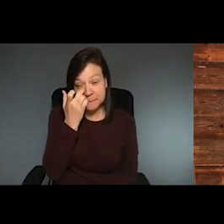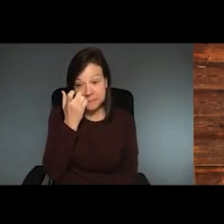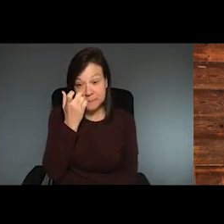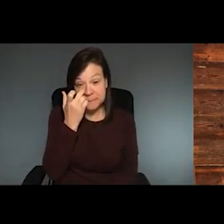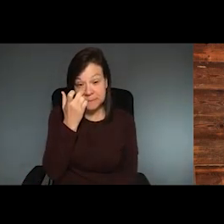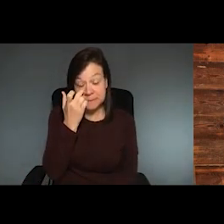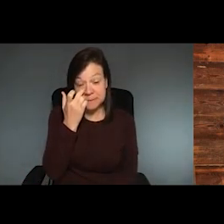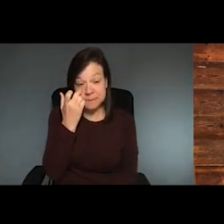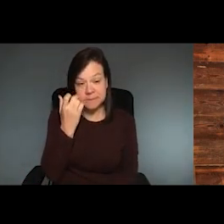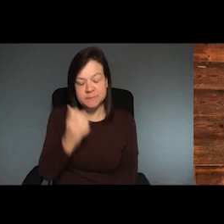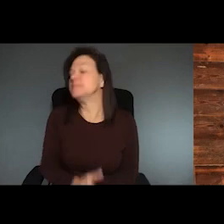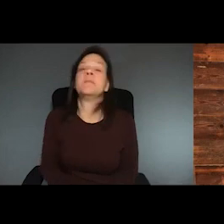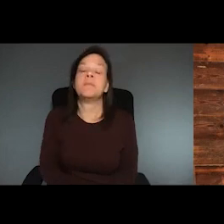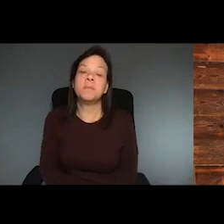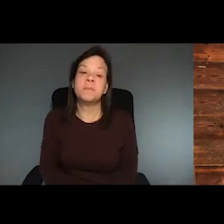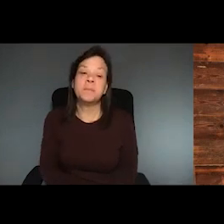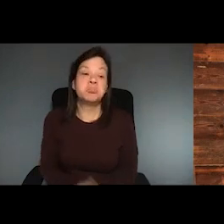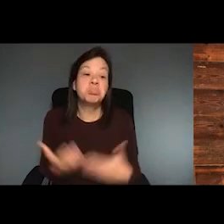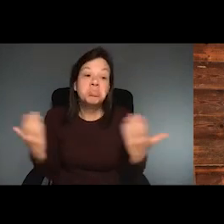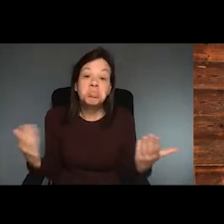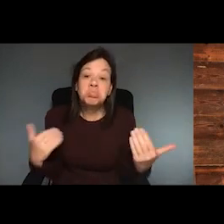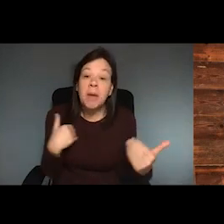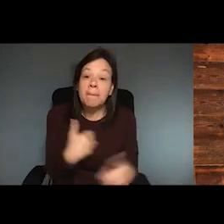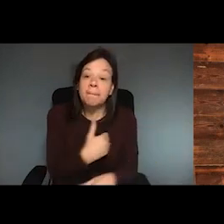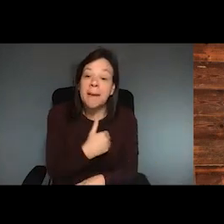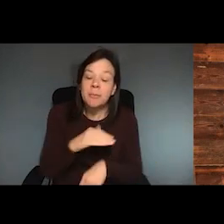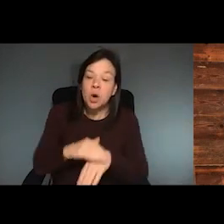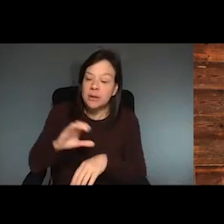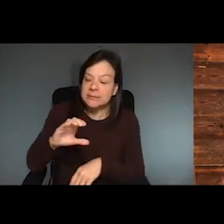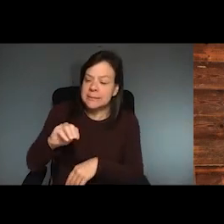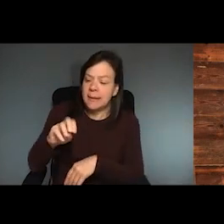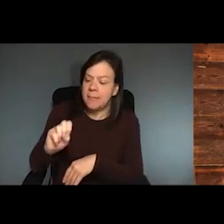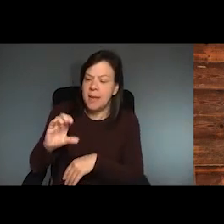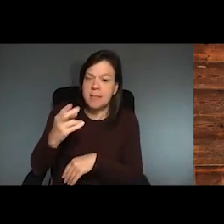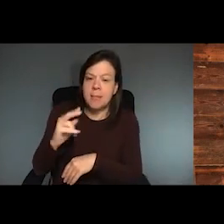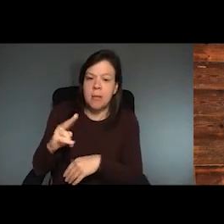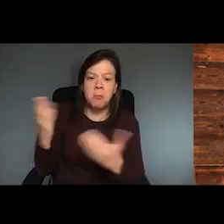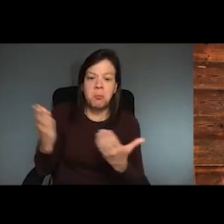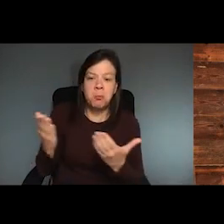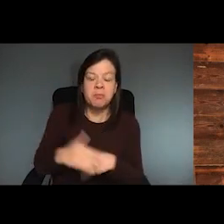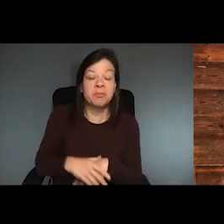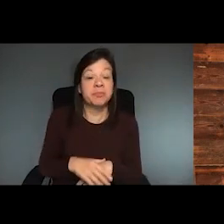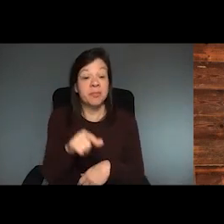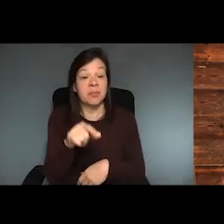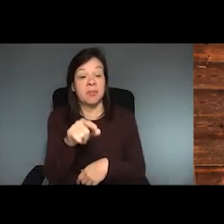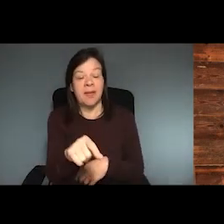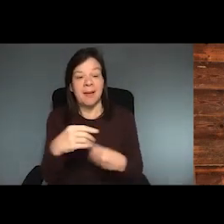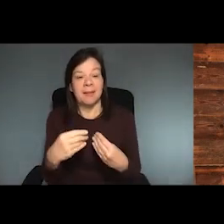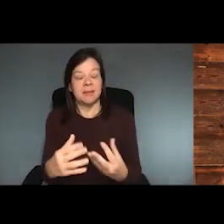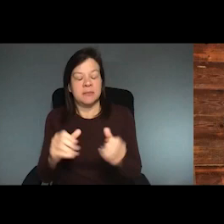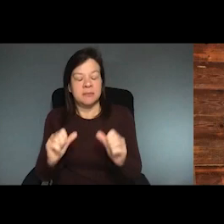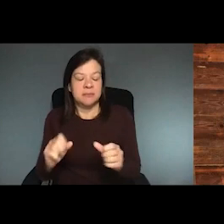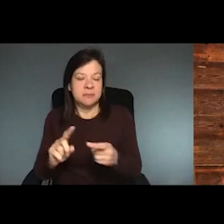SO WHAT IS MEMBERSHIPS ON CMS HUB? MEMBERSHIPS ON CMS HUB GIVE YOU ABILITY TO CREATE GATED